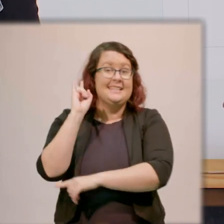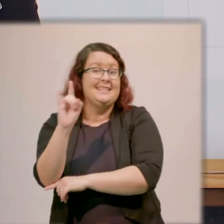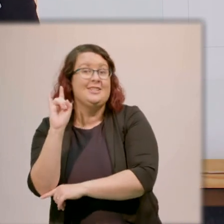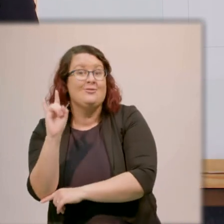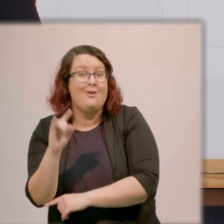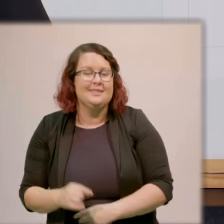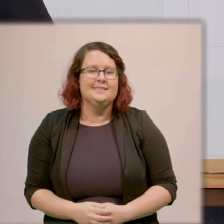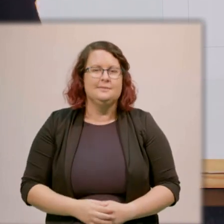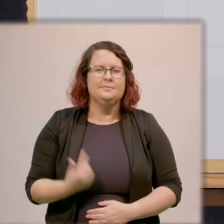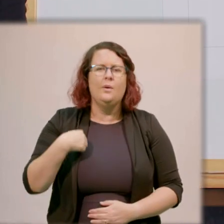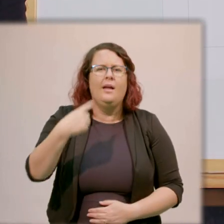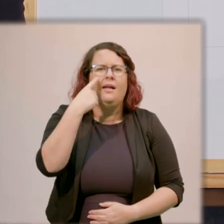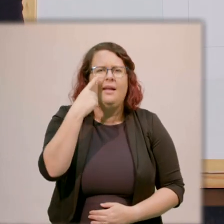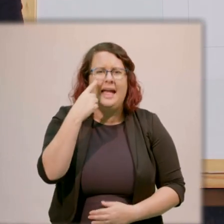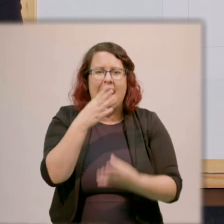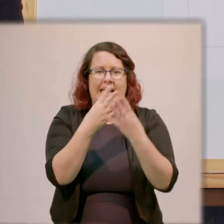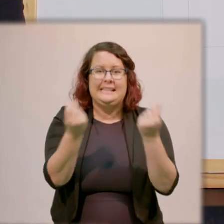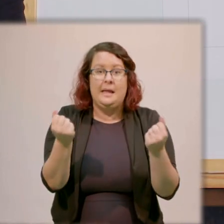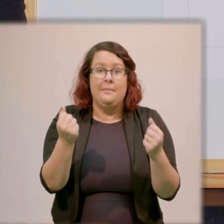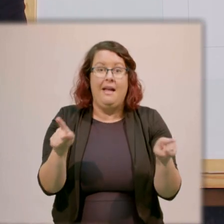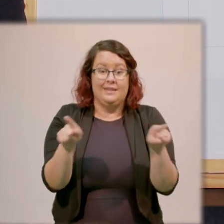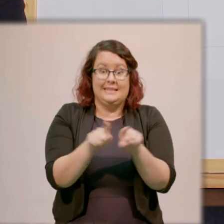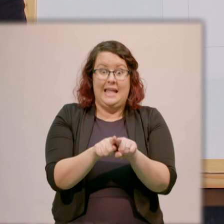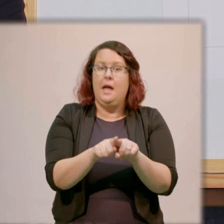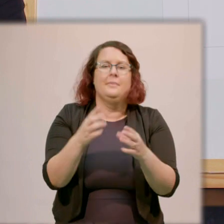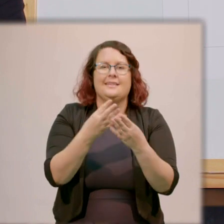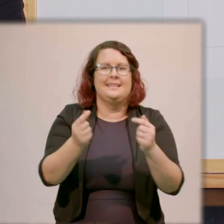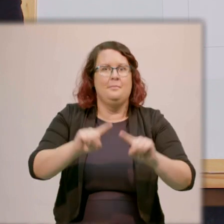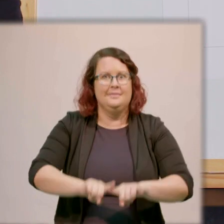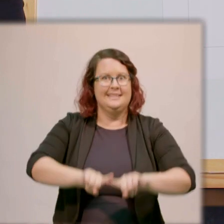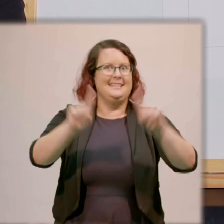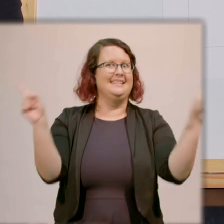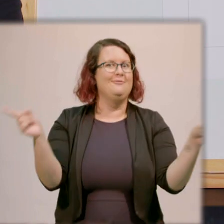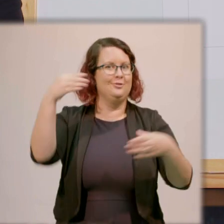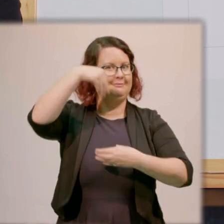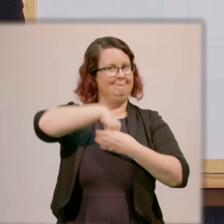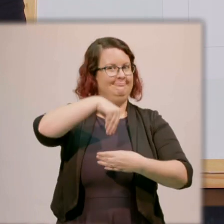we notice that, they have some alternative or different character qualities.